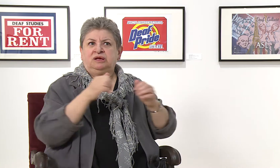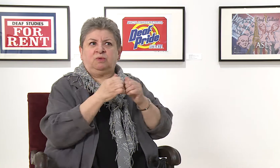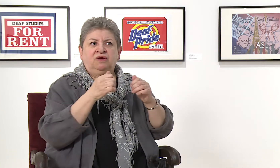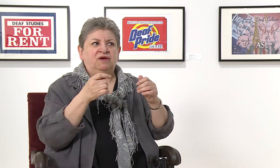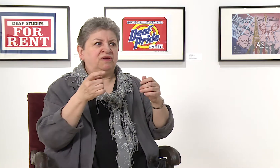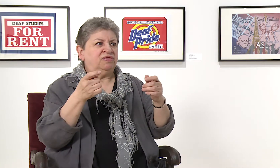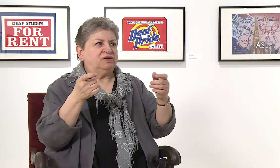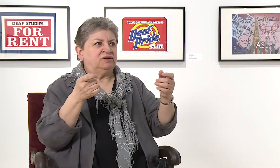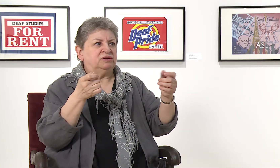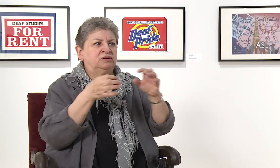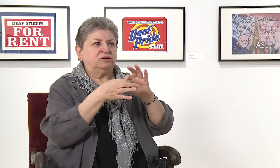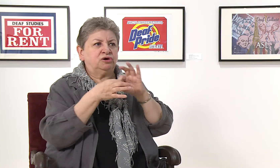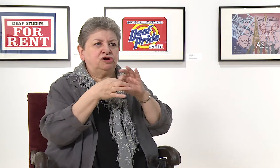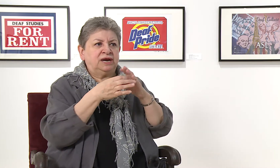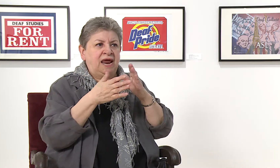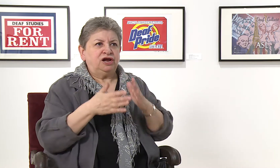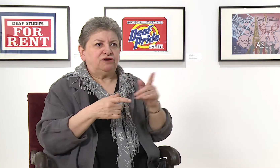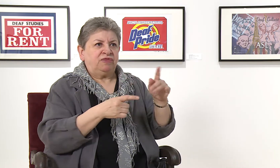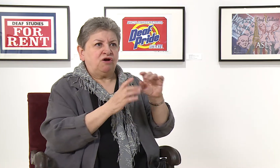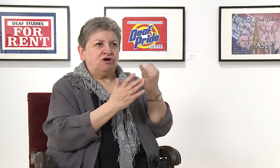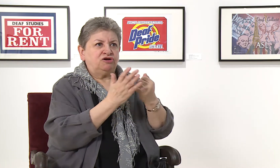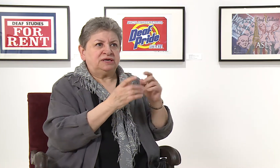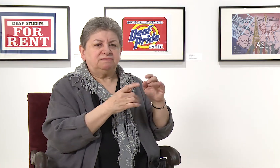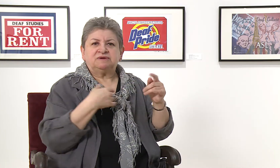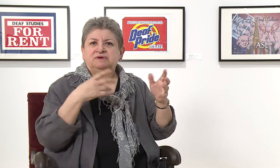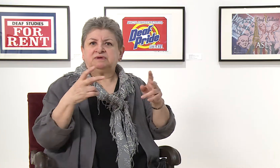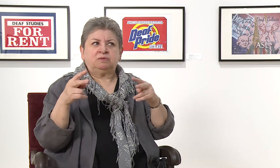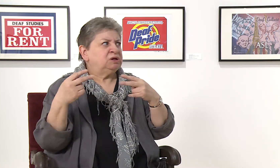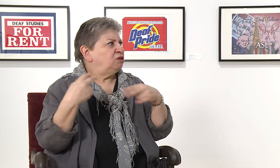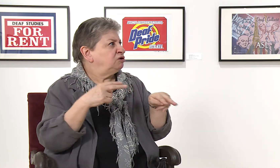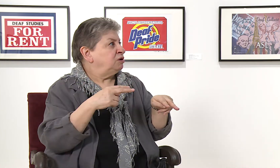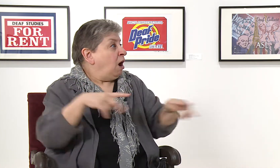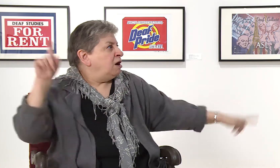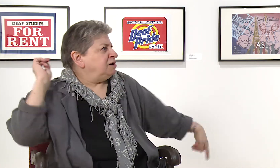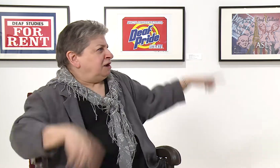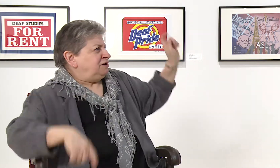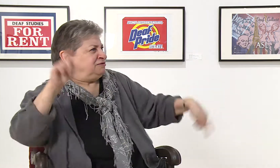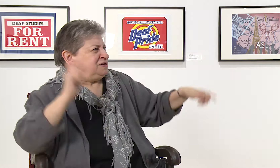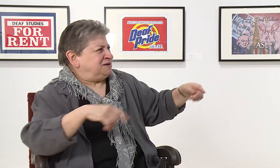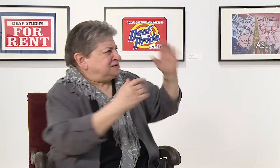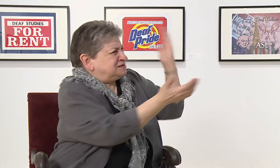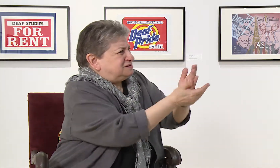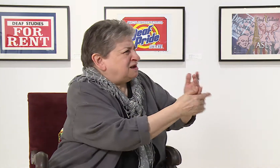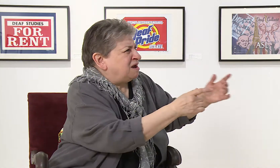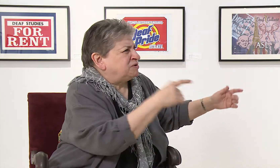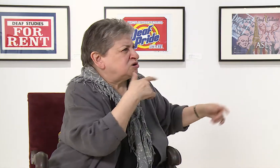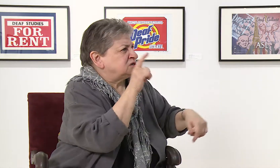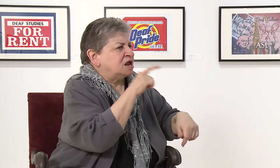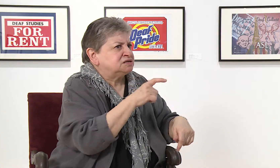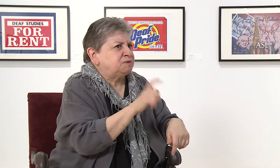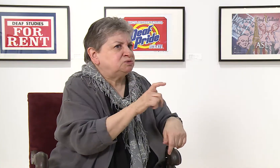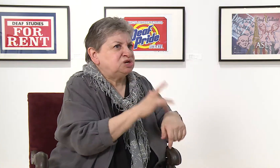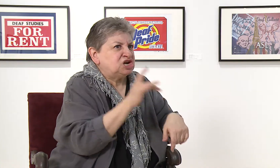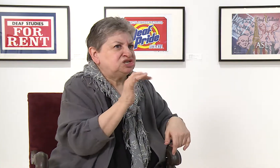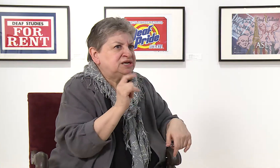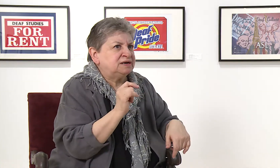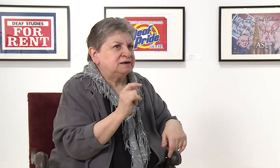I remember I was talking with the coordinator of the art exhibit. And the two of us, once we saw what was going on, ran over to tell them